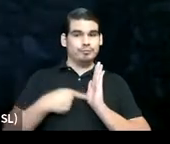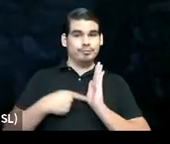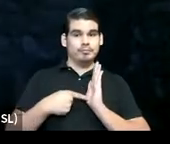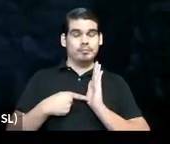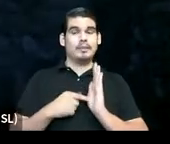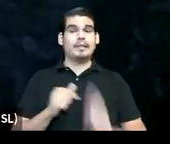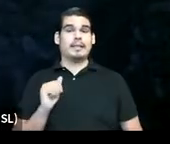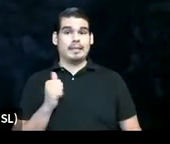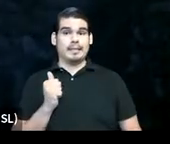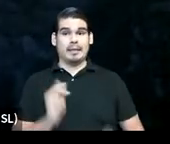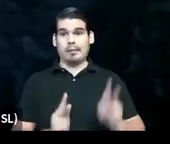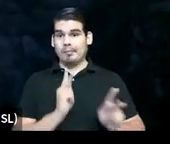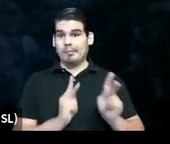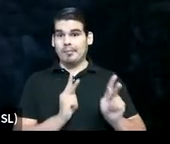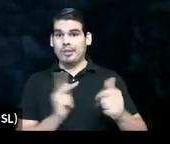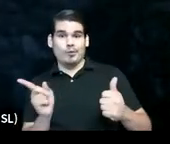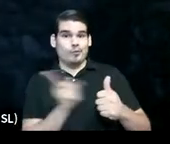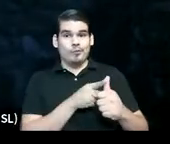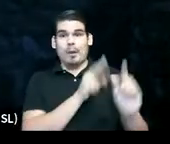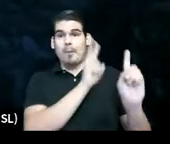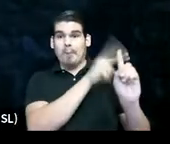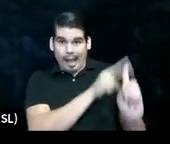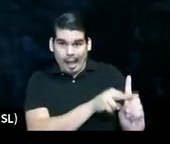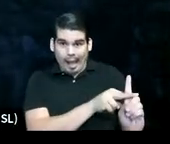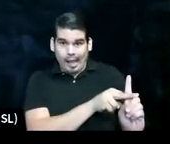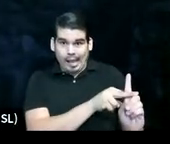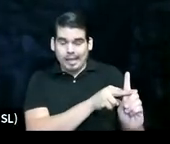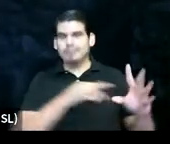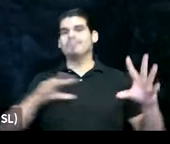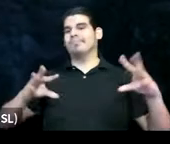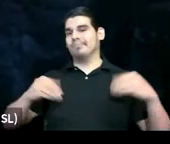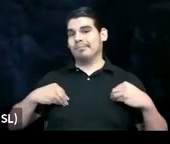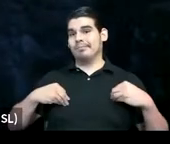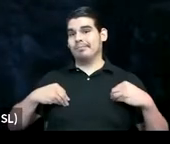Obviously, there still needs to be more beef attitude.